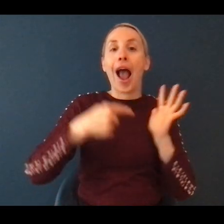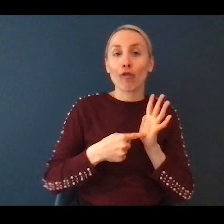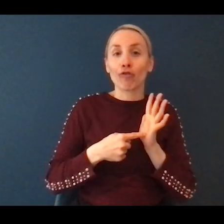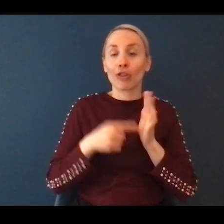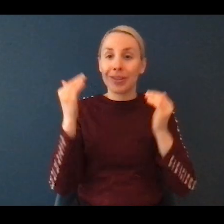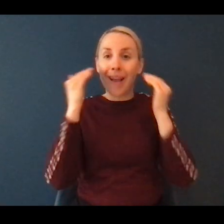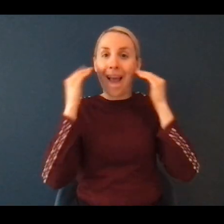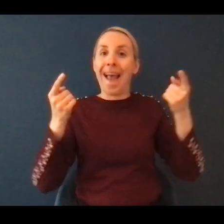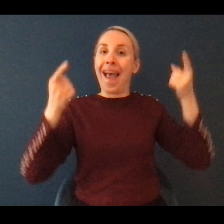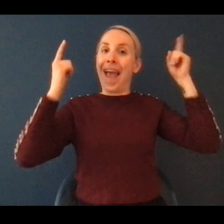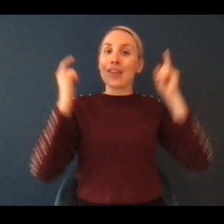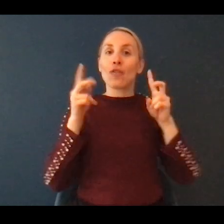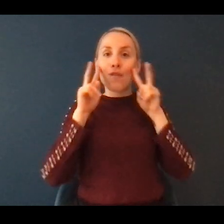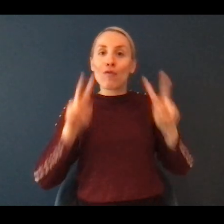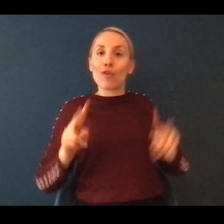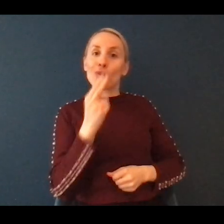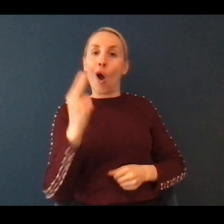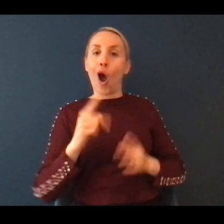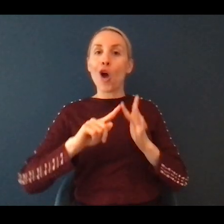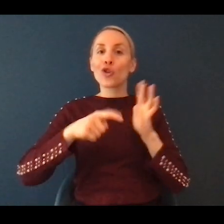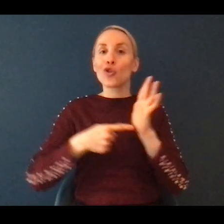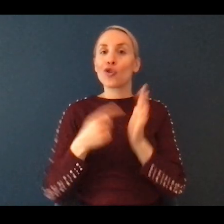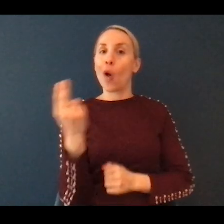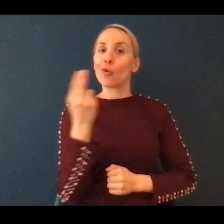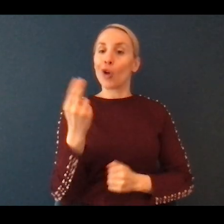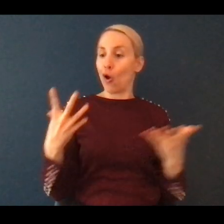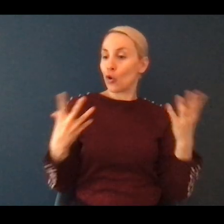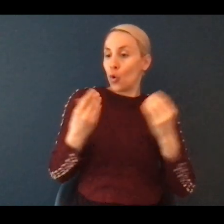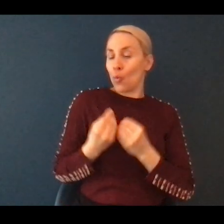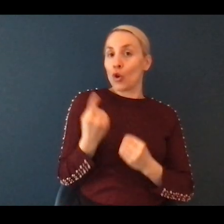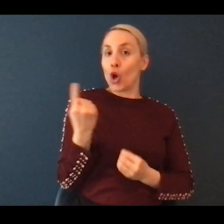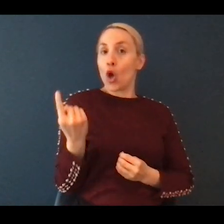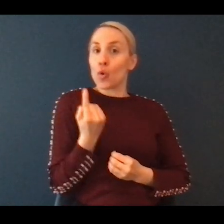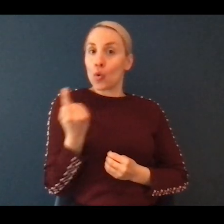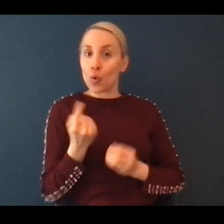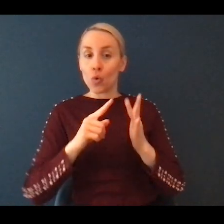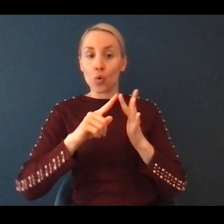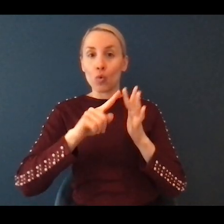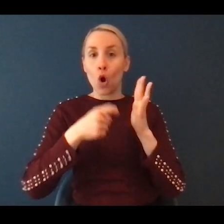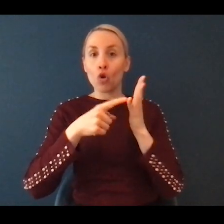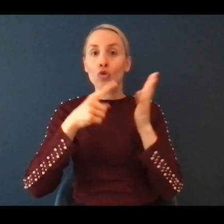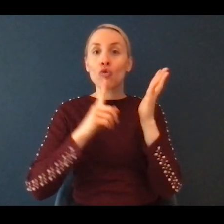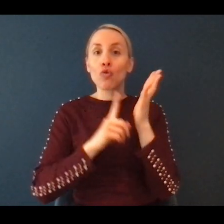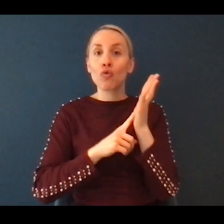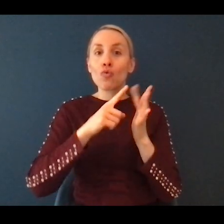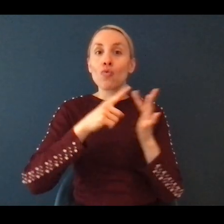Visual Arts at Jerwood Arts I'm really thrilled to be joined today by Julia Bunnemann who